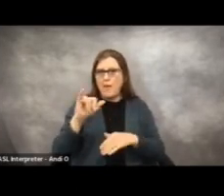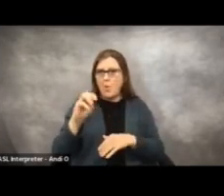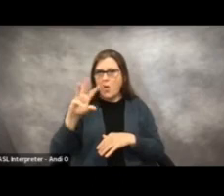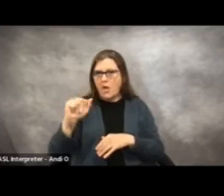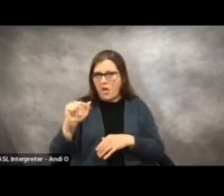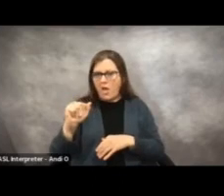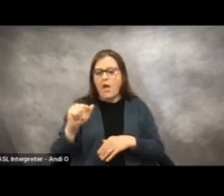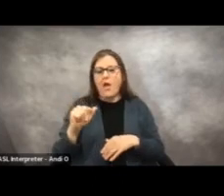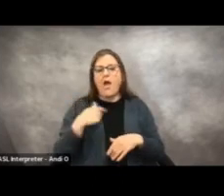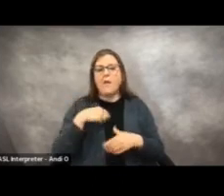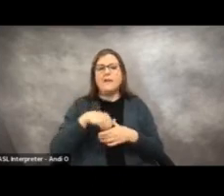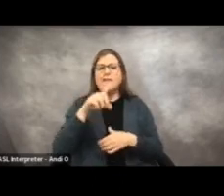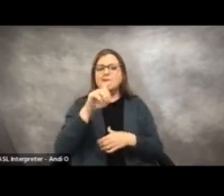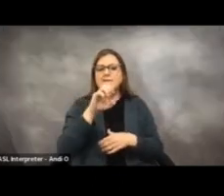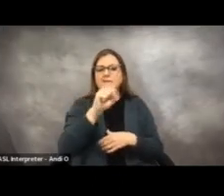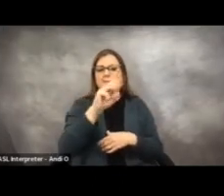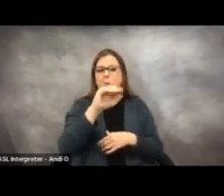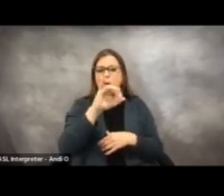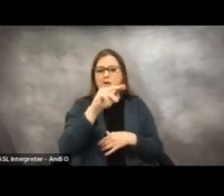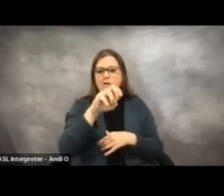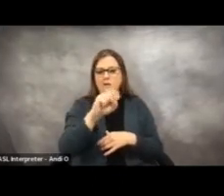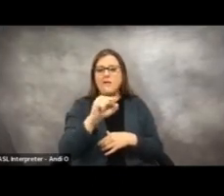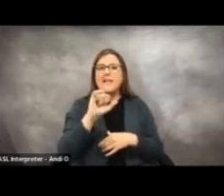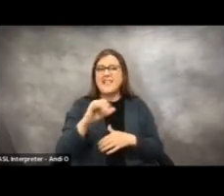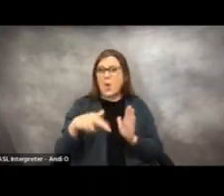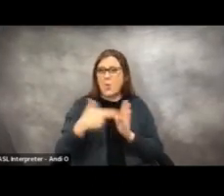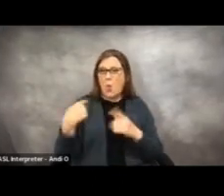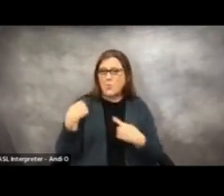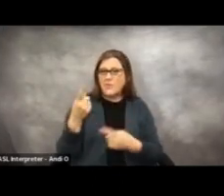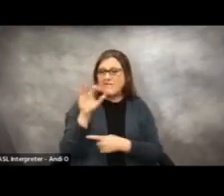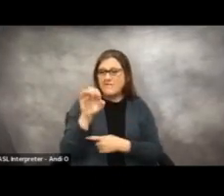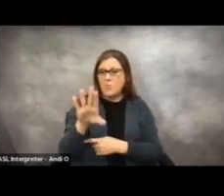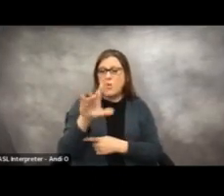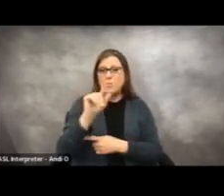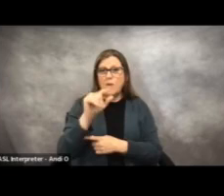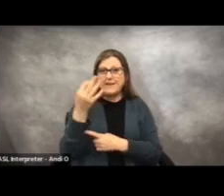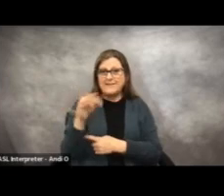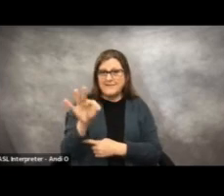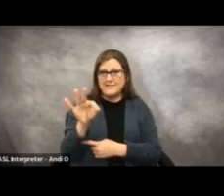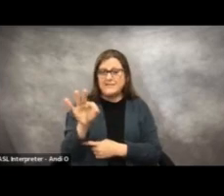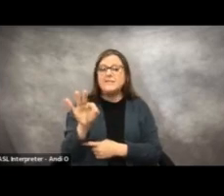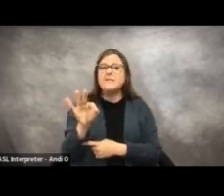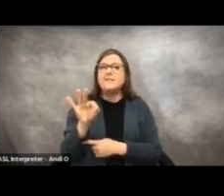Moines, and I've served in this role since February of 2019. On behalf of our other presenters,